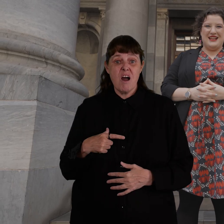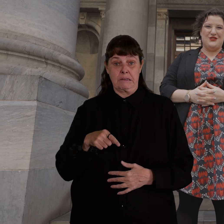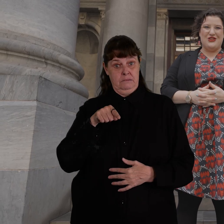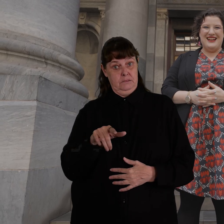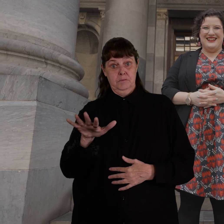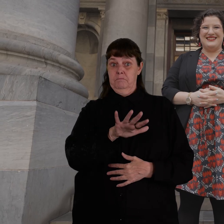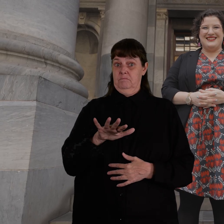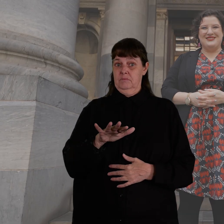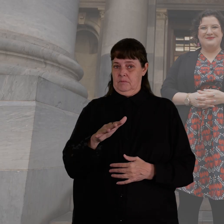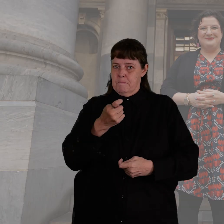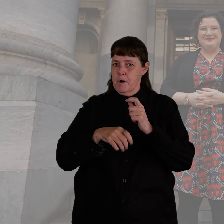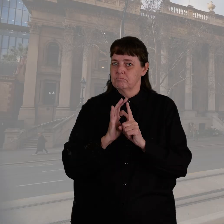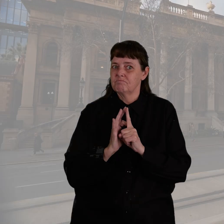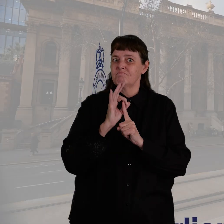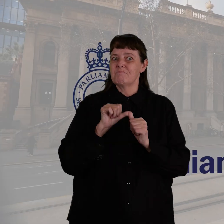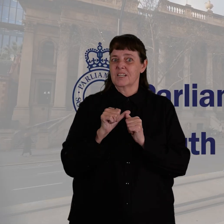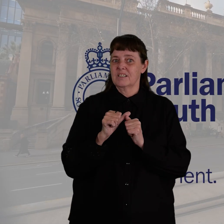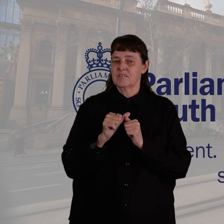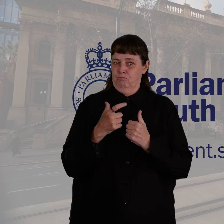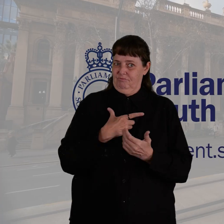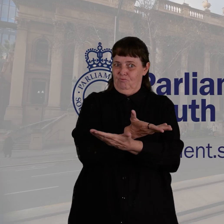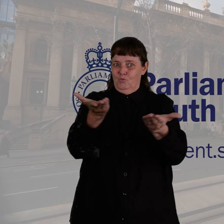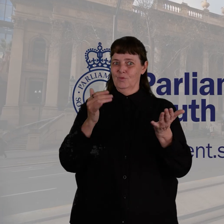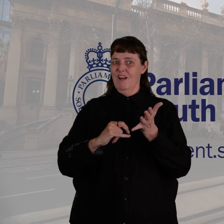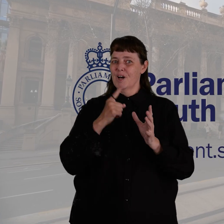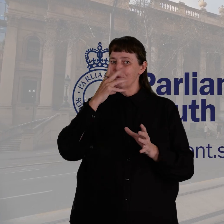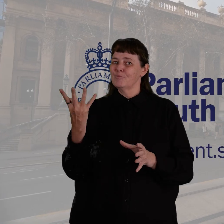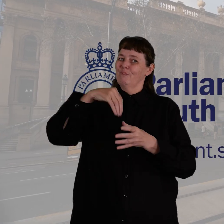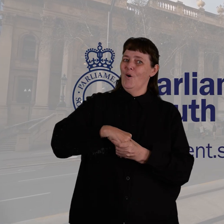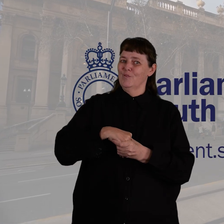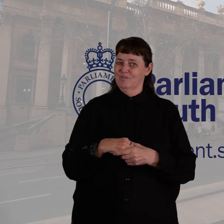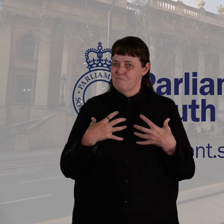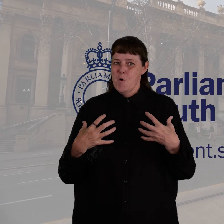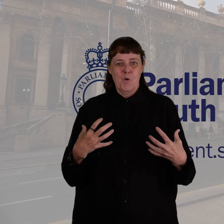Thanks for joining us.